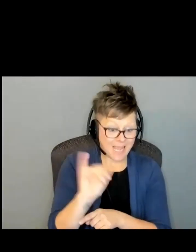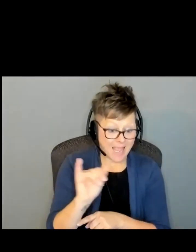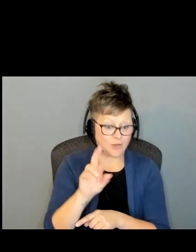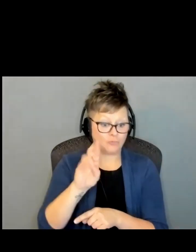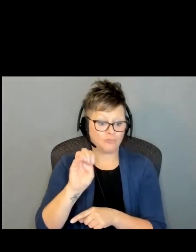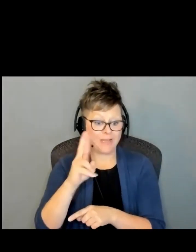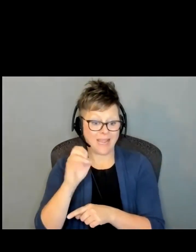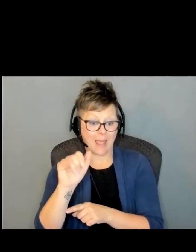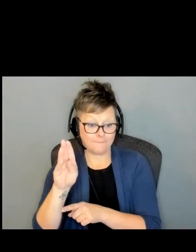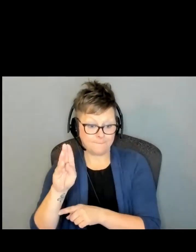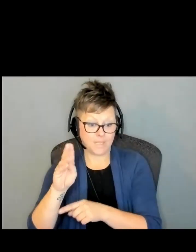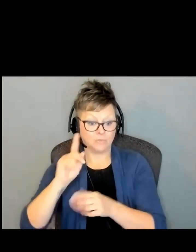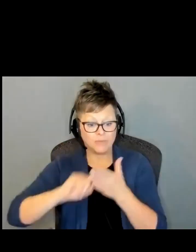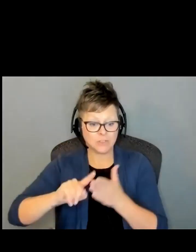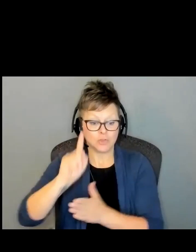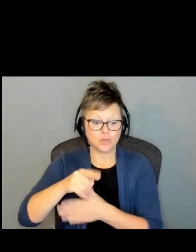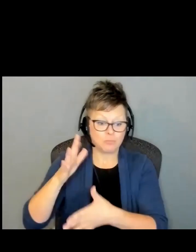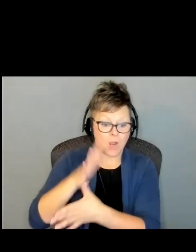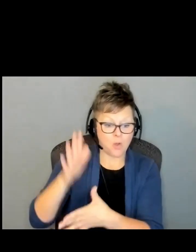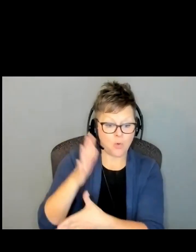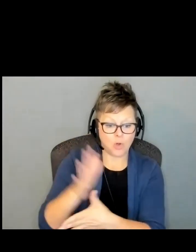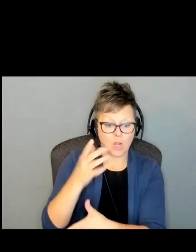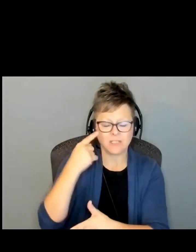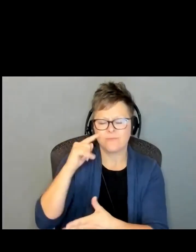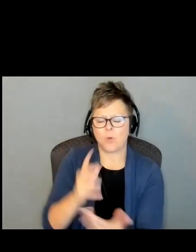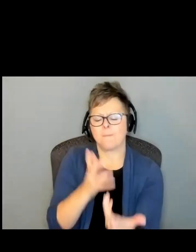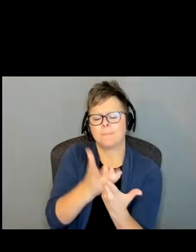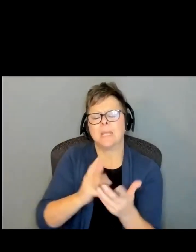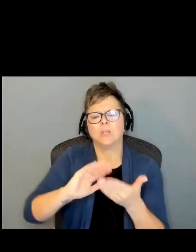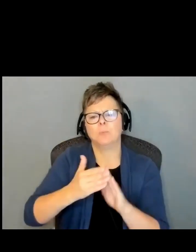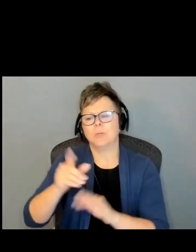now in order to meaningfully meet community needs and expectations?